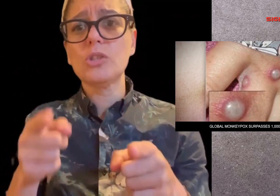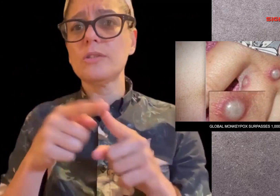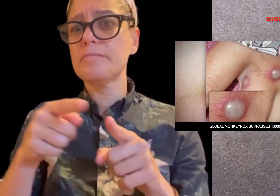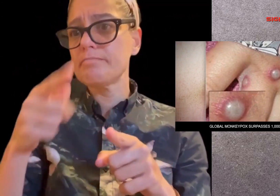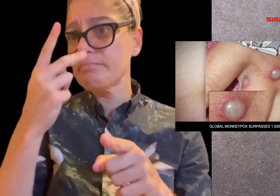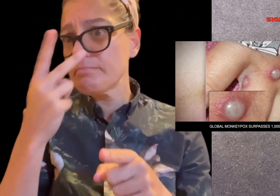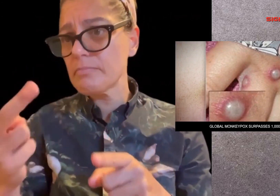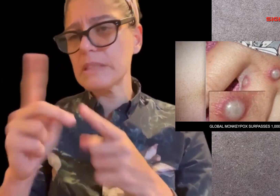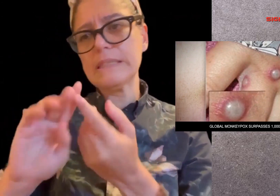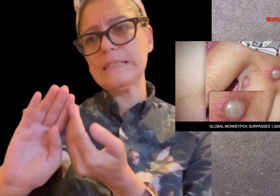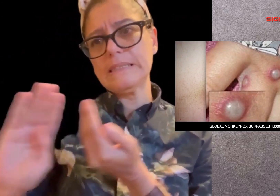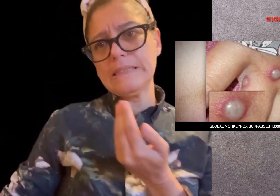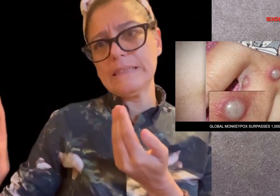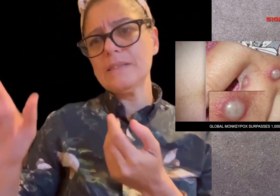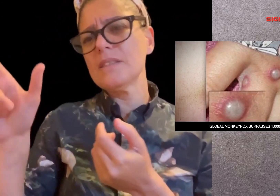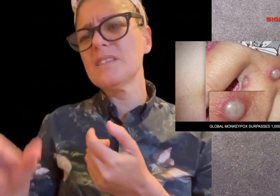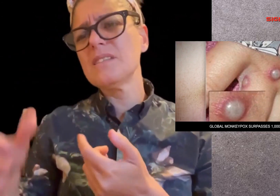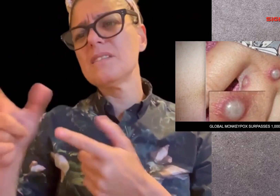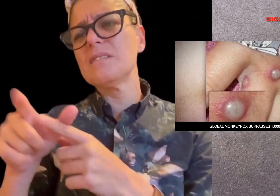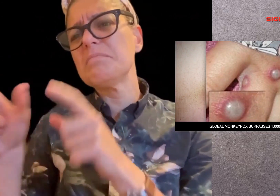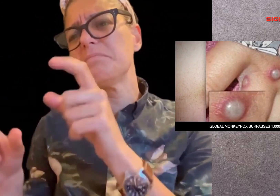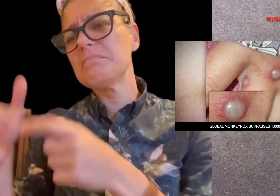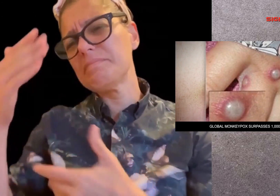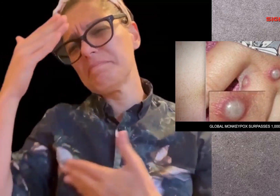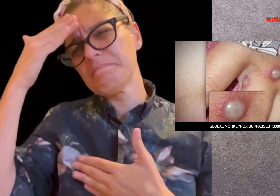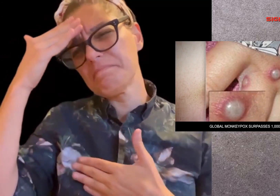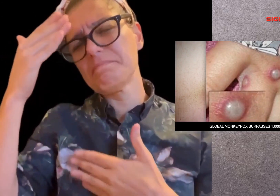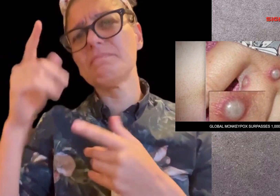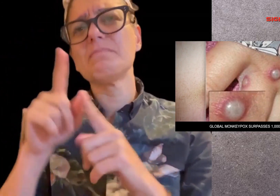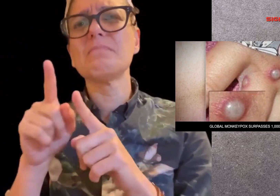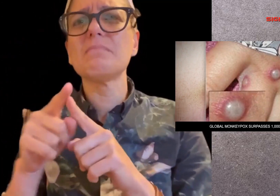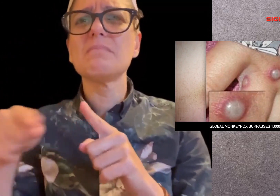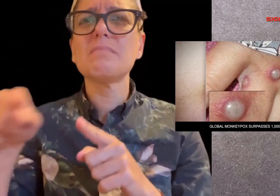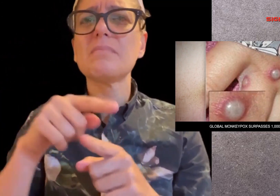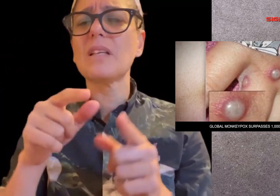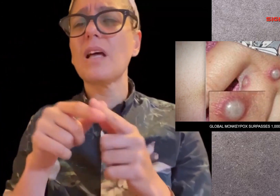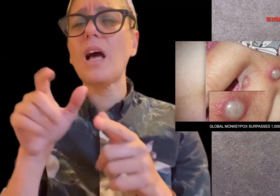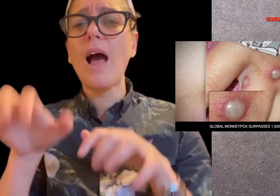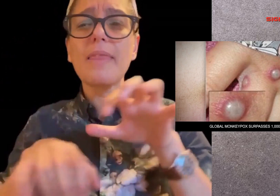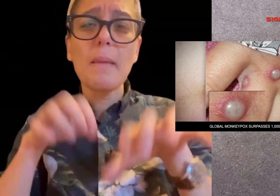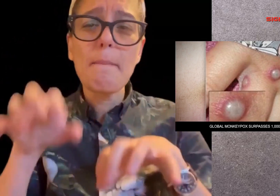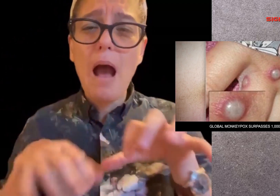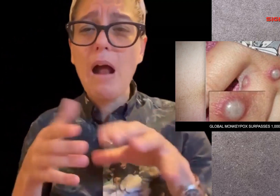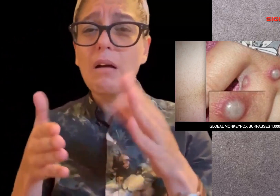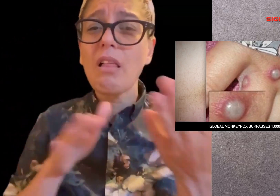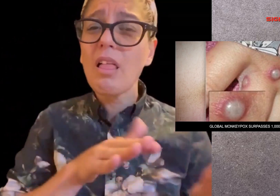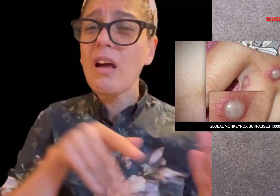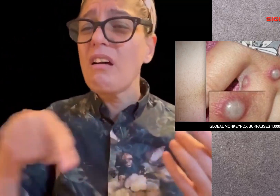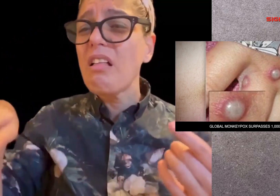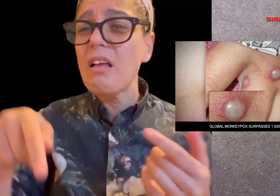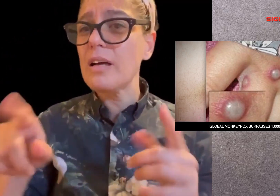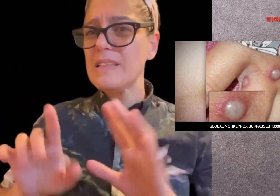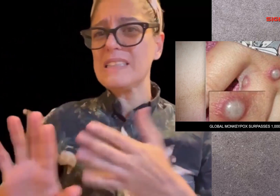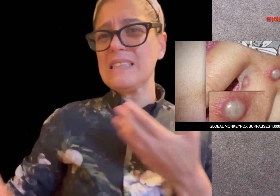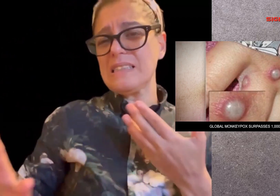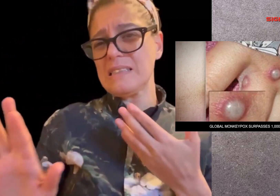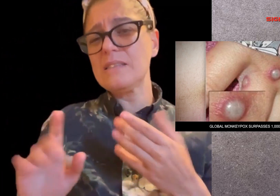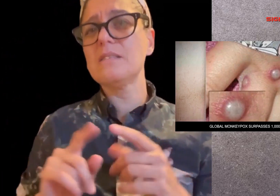CDC has also issued a higher level advisory alerting travelers to take greater precautions